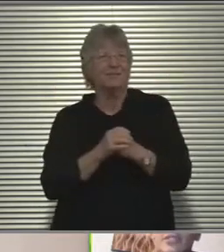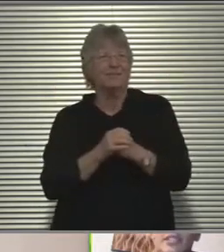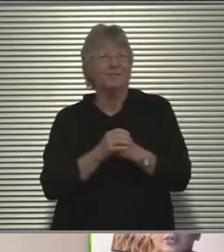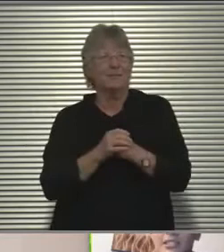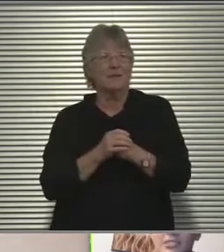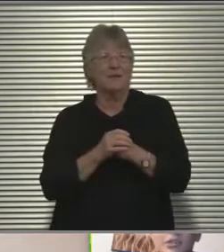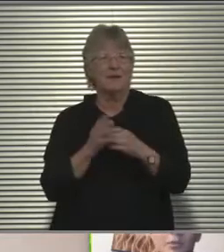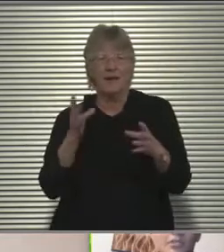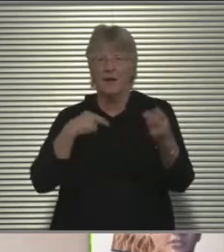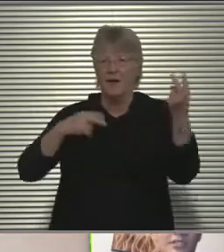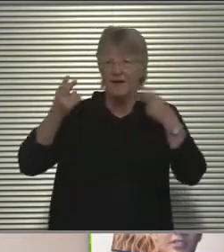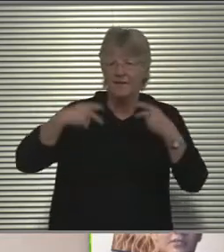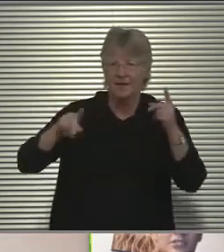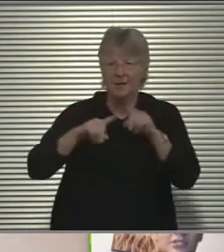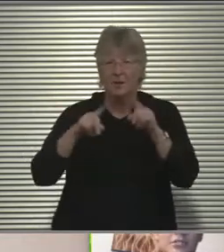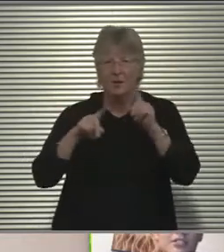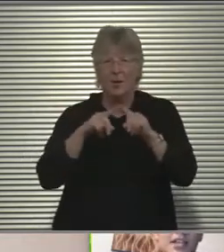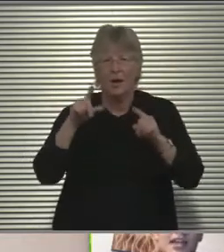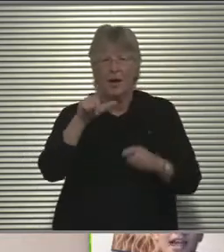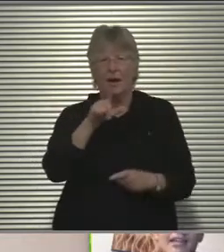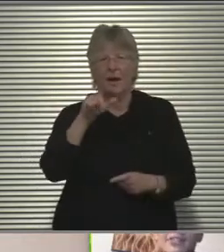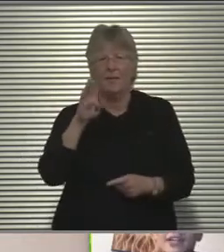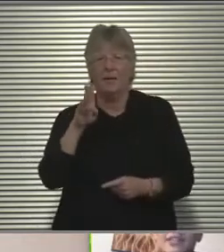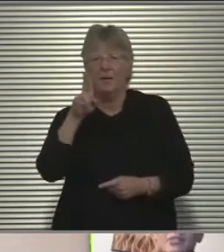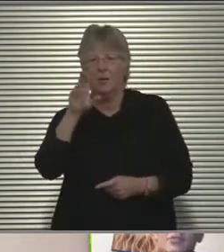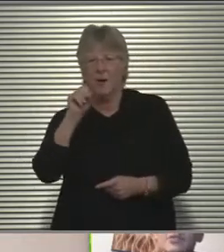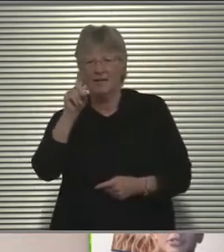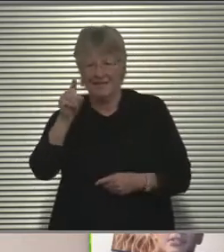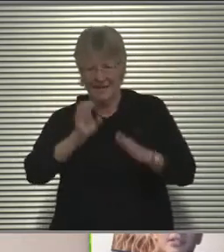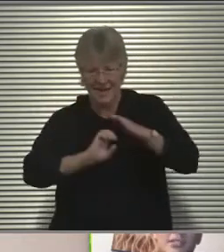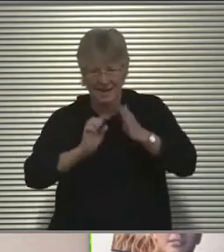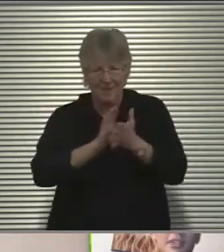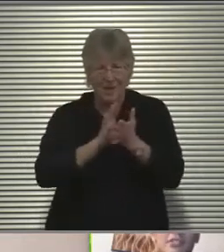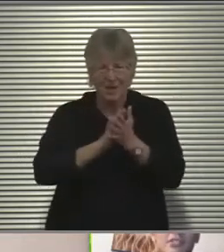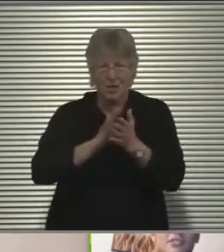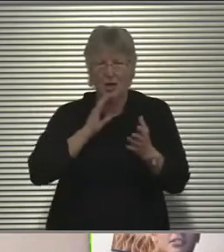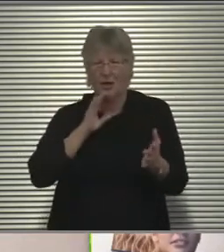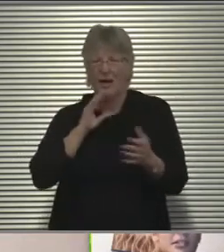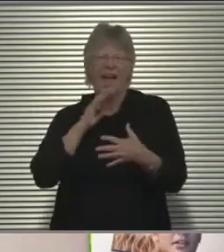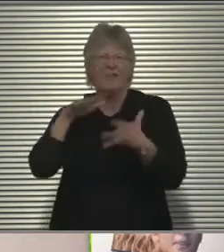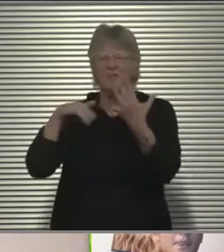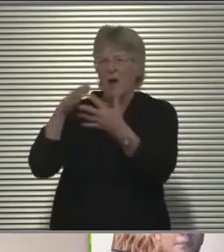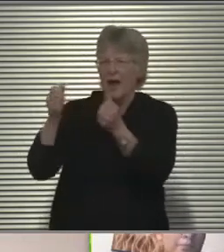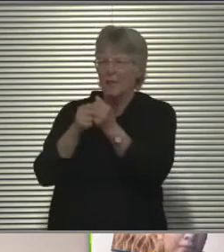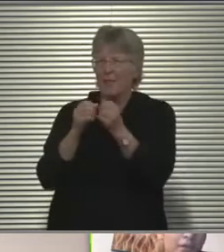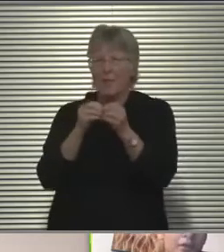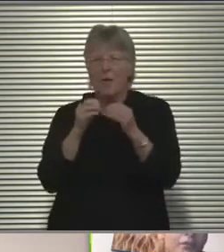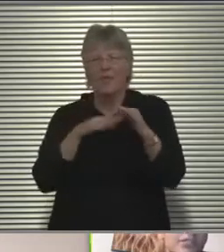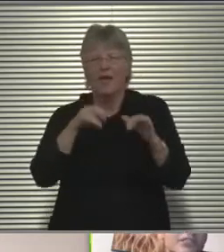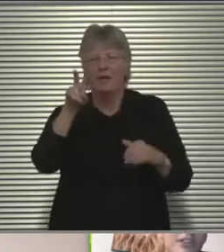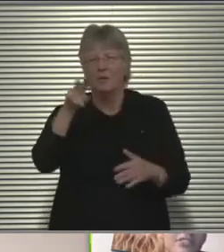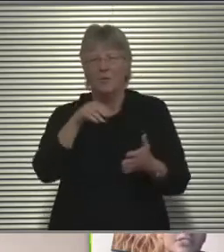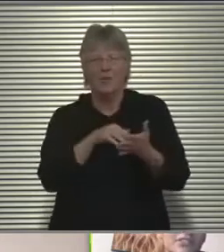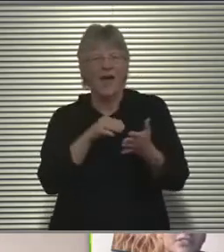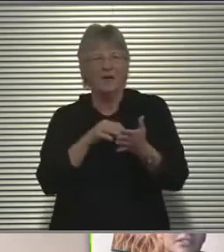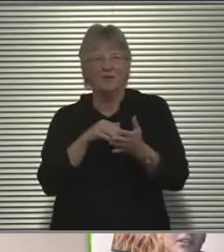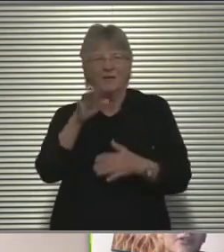to visit 22 LBUSD elementary schools, and interacting with over 2,500 students, over 2,500 students,